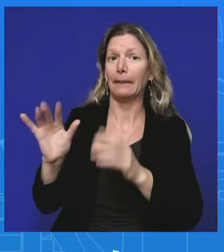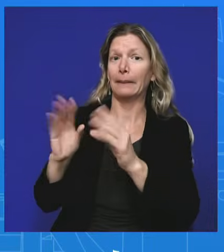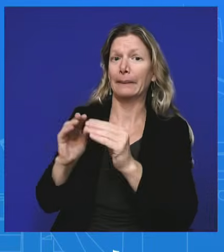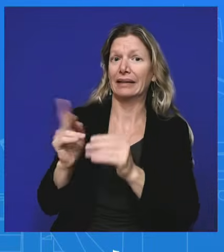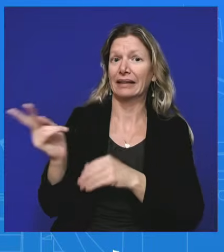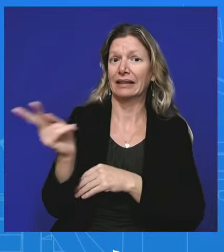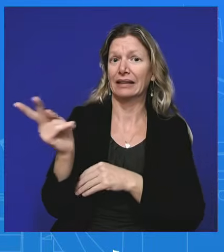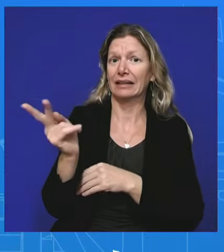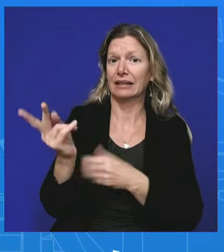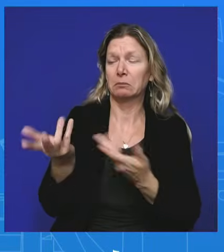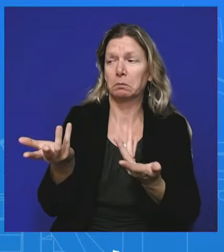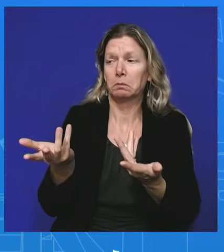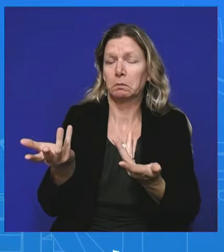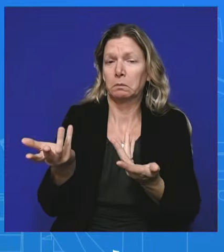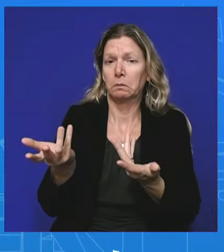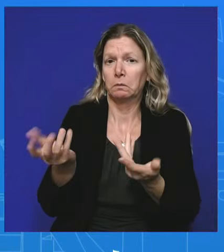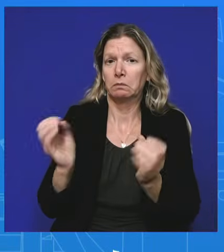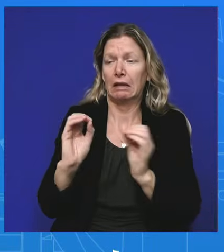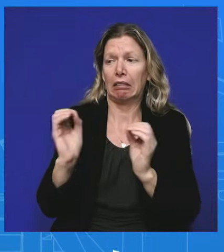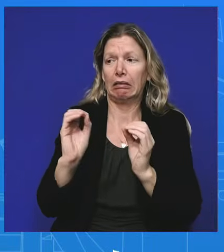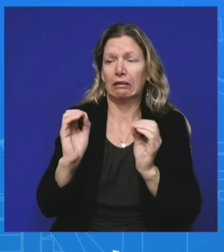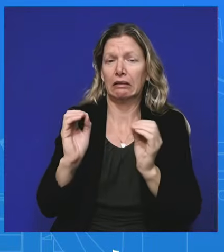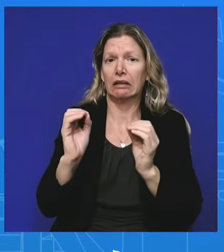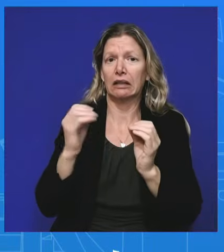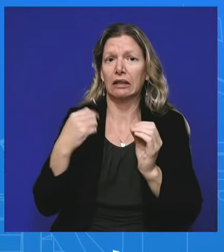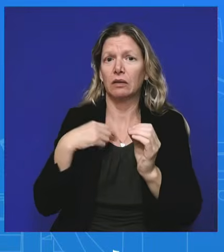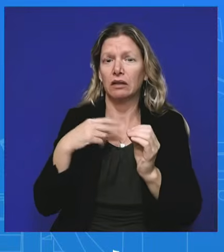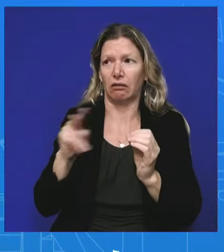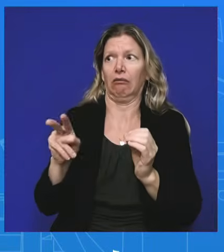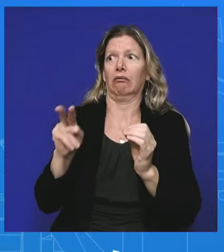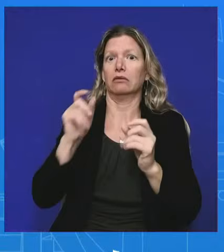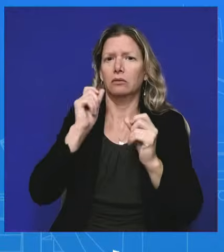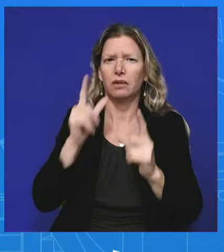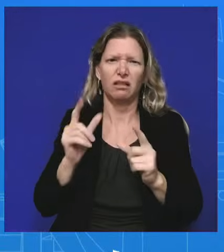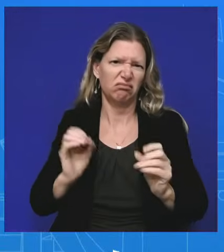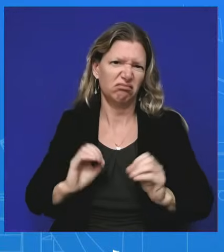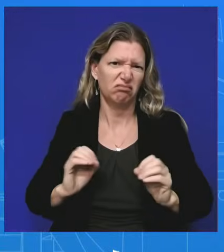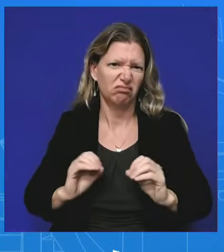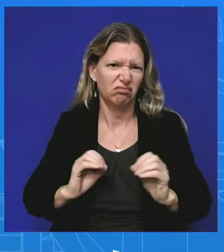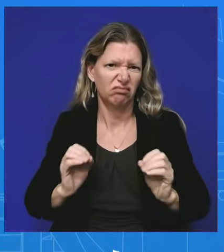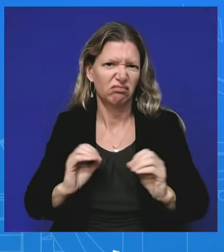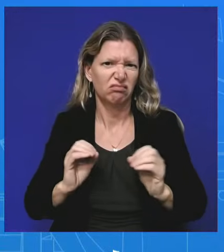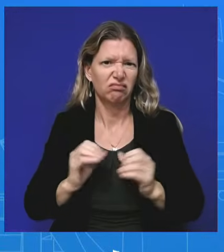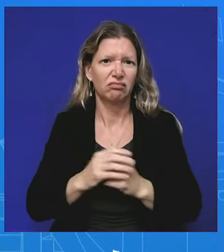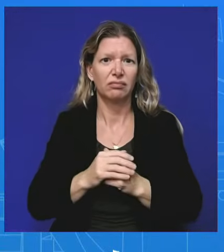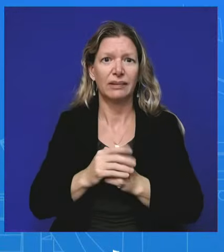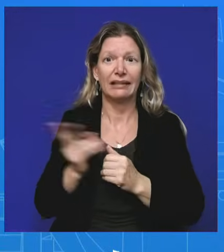about this relationship and where it's going. Of course we are, and we're watching it closely. But I'd leave it at that.